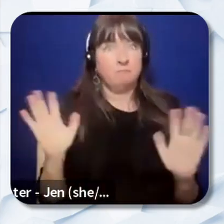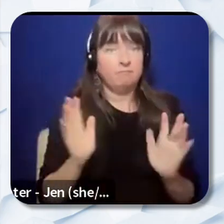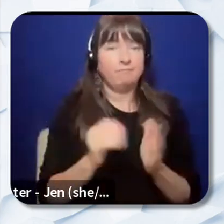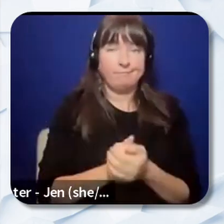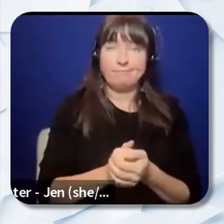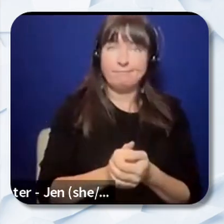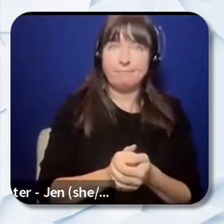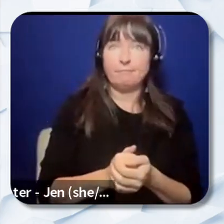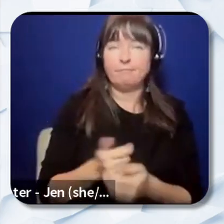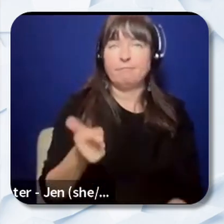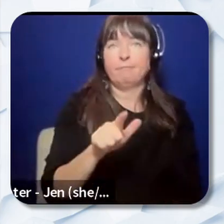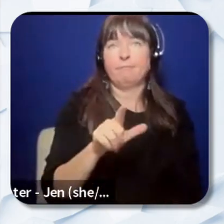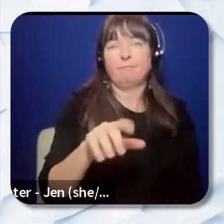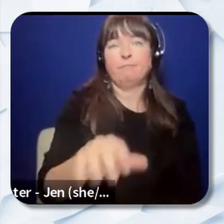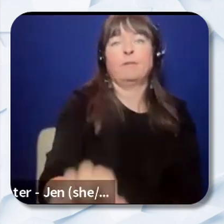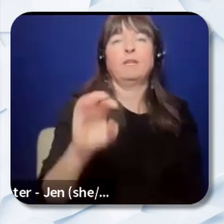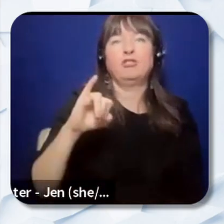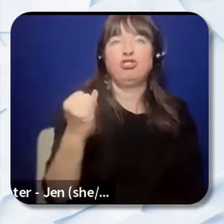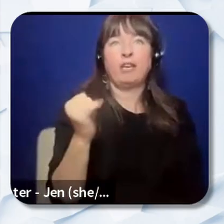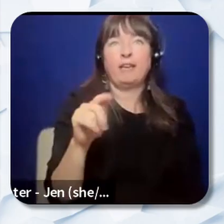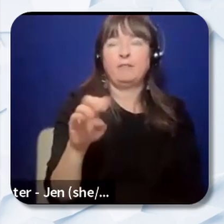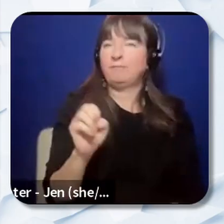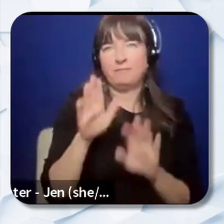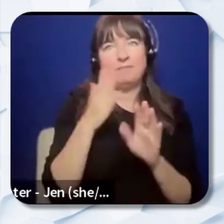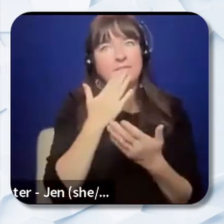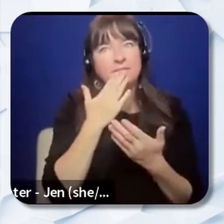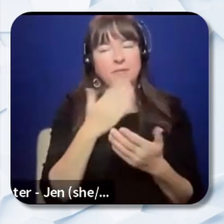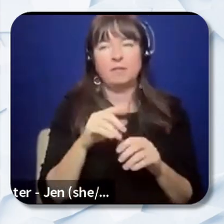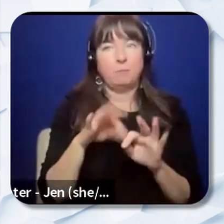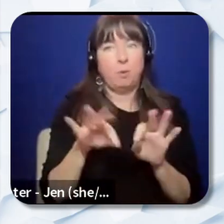intentional right? So great to share perspective of being trained and being the trainer and how